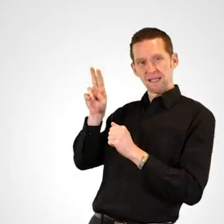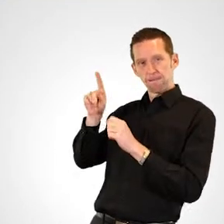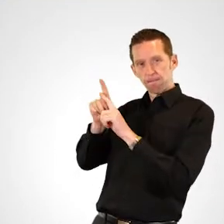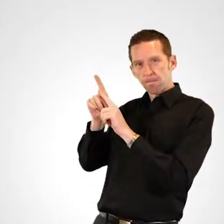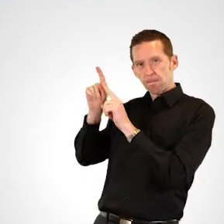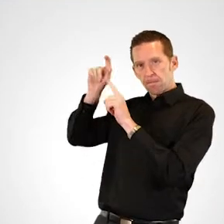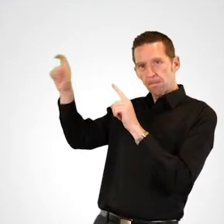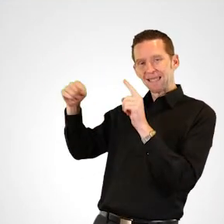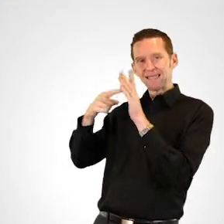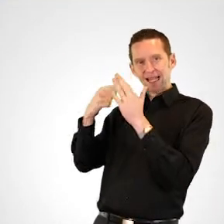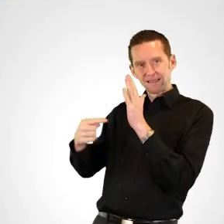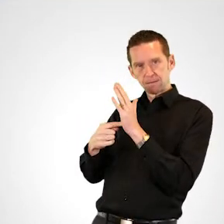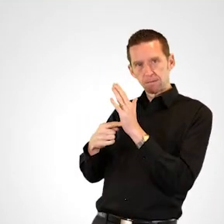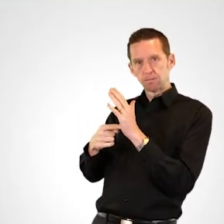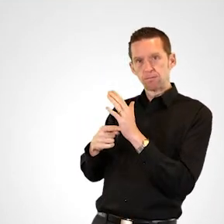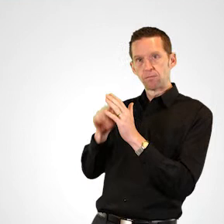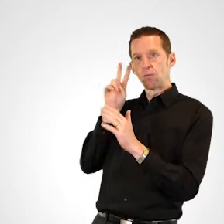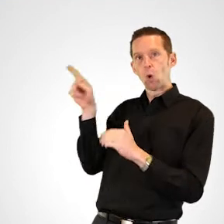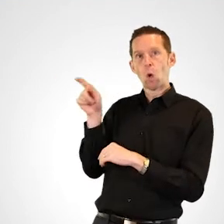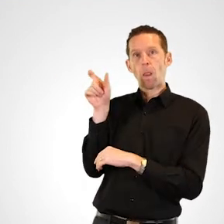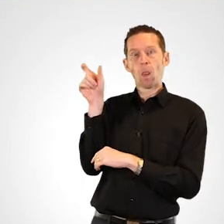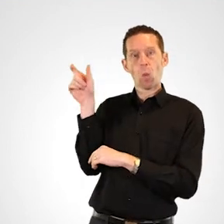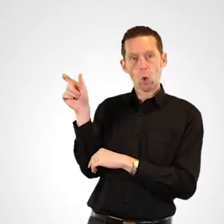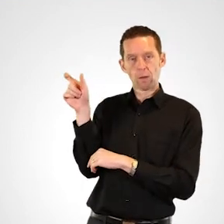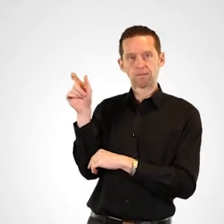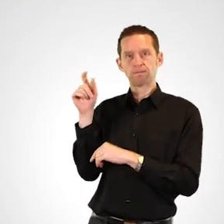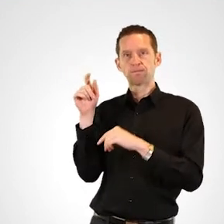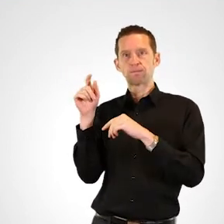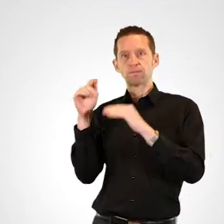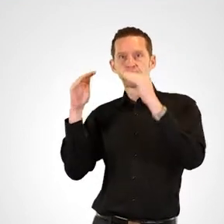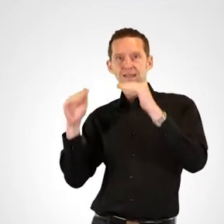And if you look at the word in the second line at the end and count,